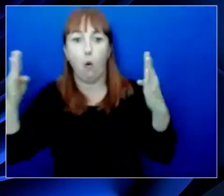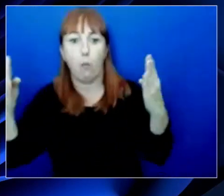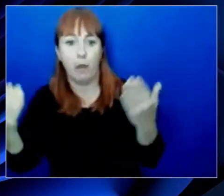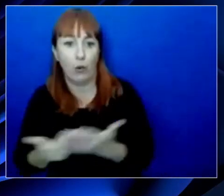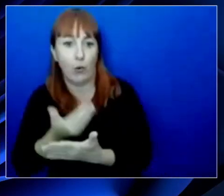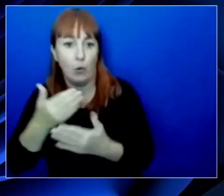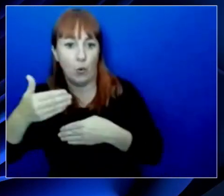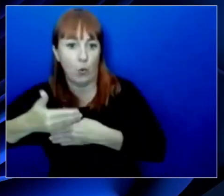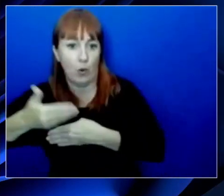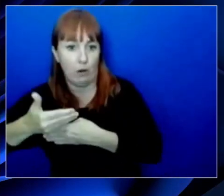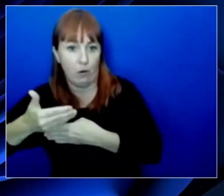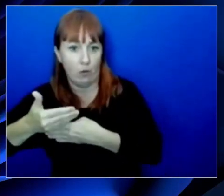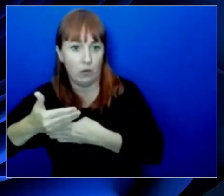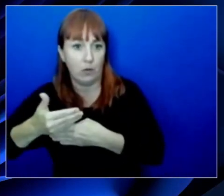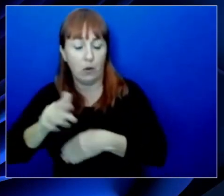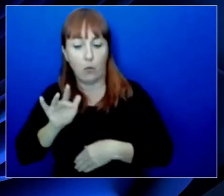So if I press the spacebar